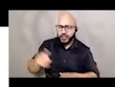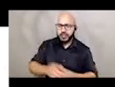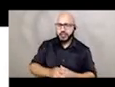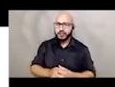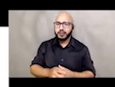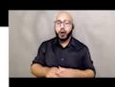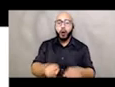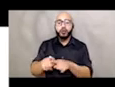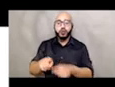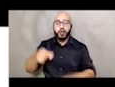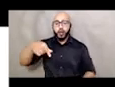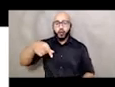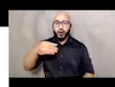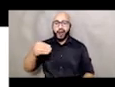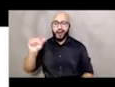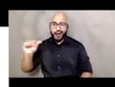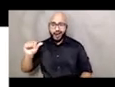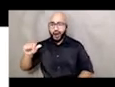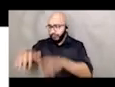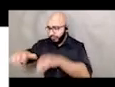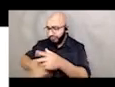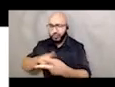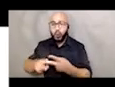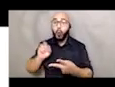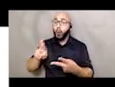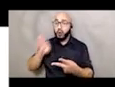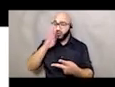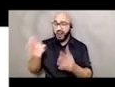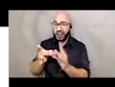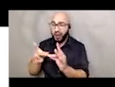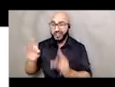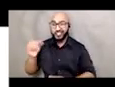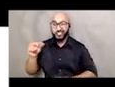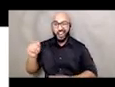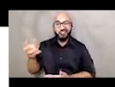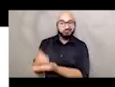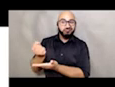section or direct comments in your chat. So feel free and.